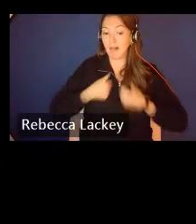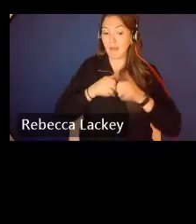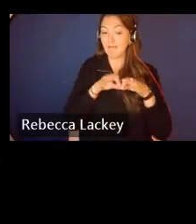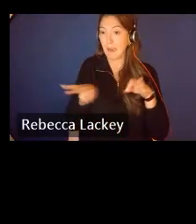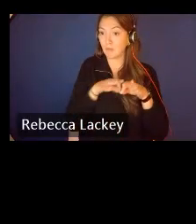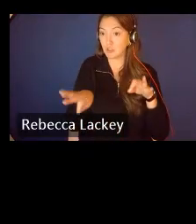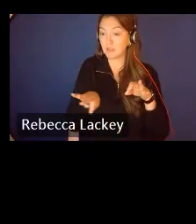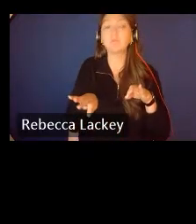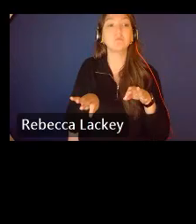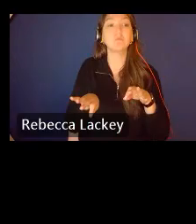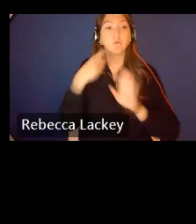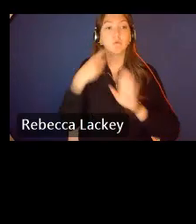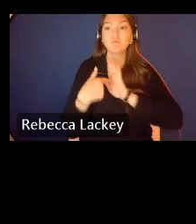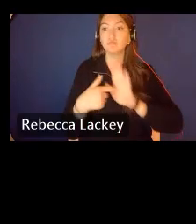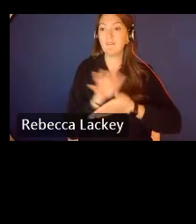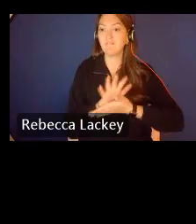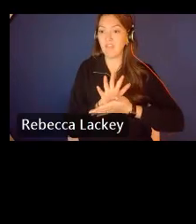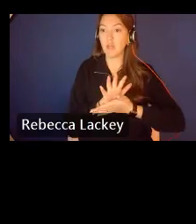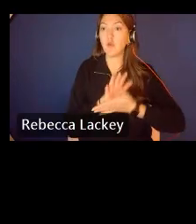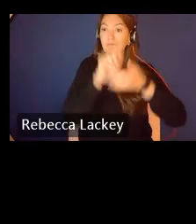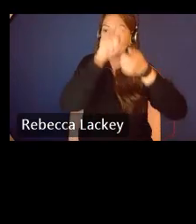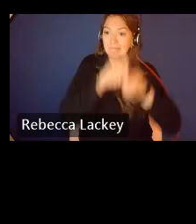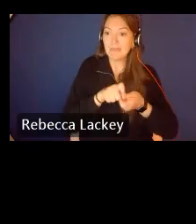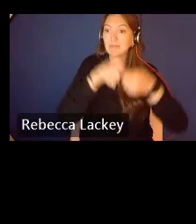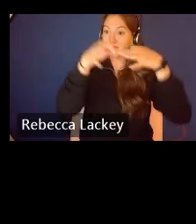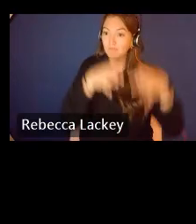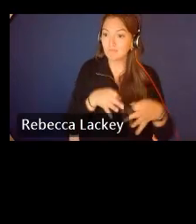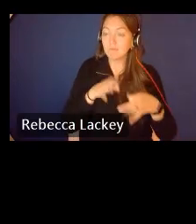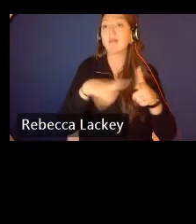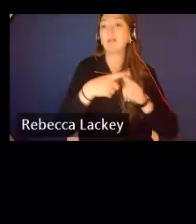We're going to display a video that details the project and afterwards answer your questions.